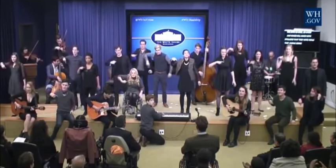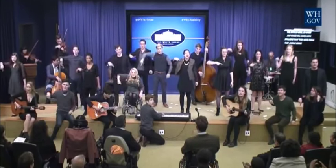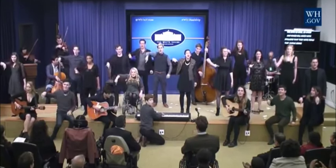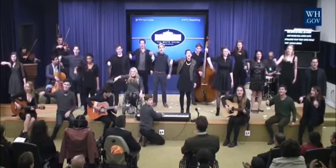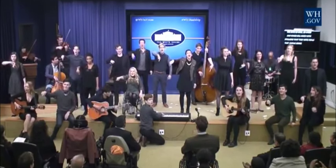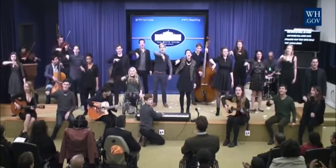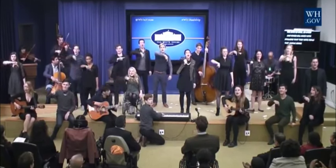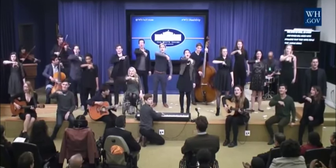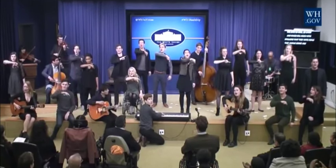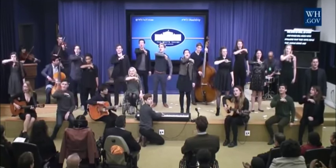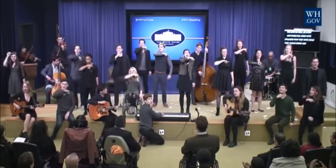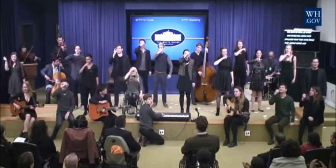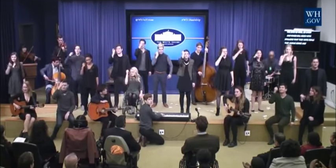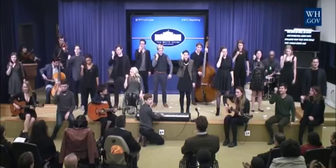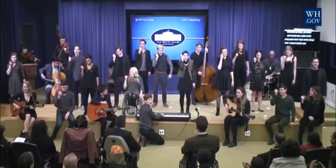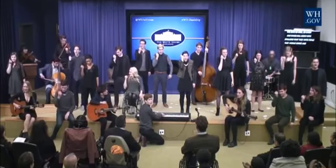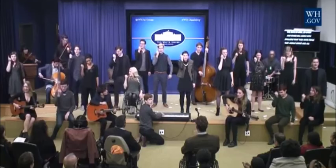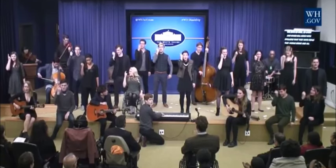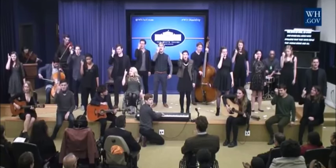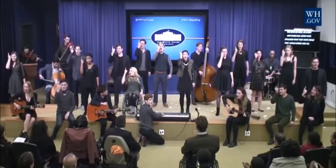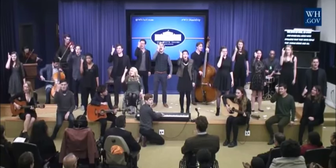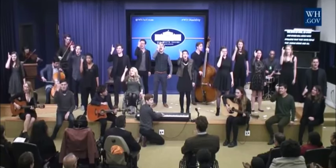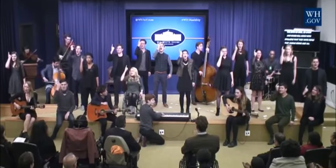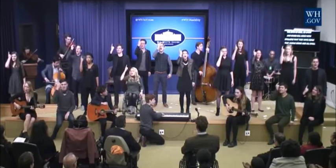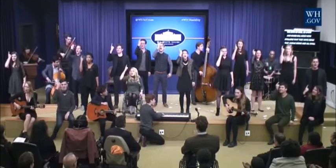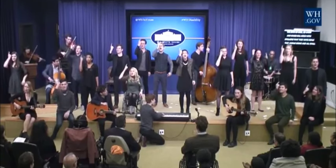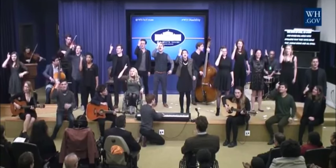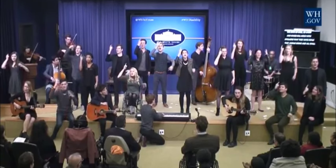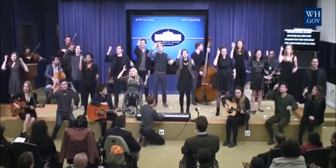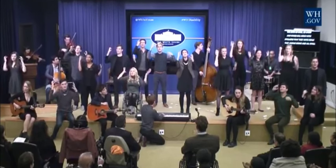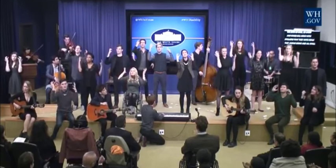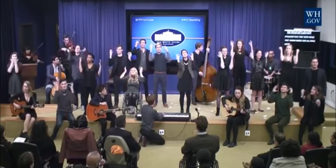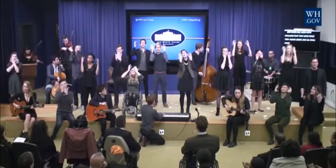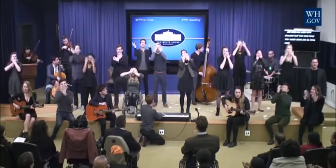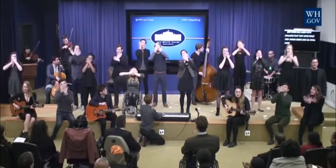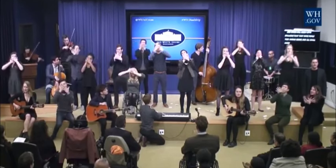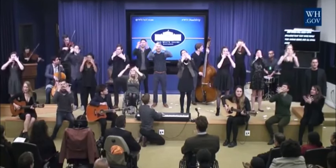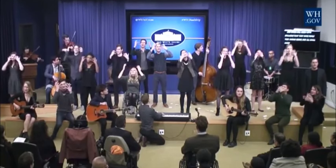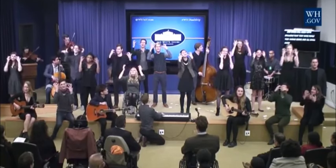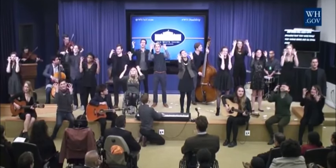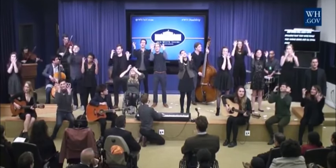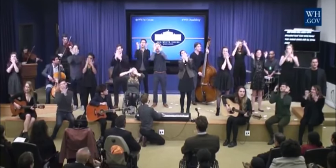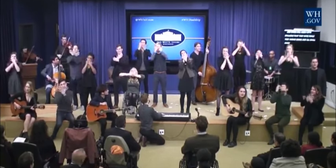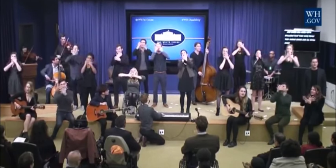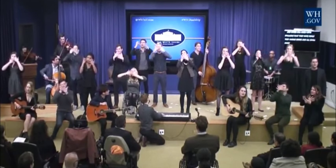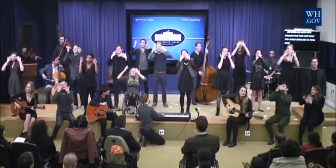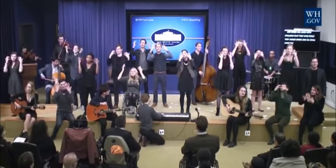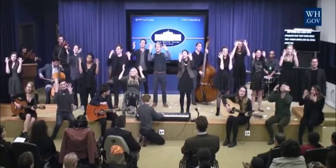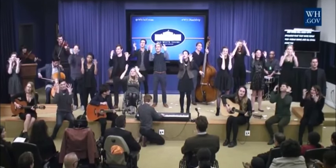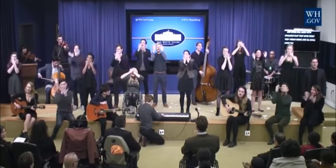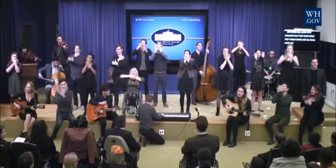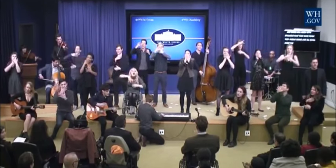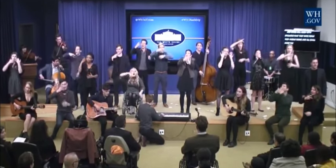And all shall know the wonder